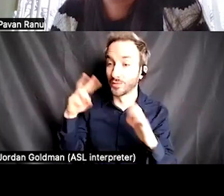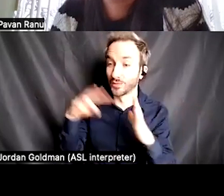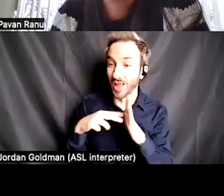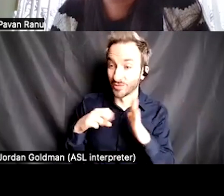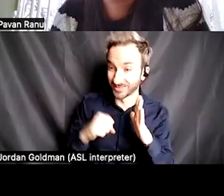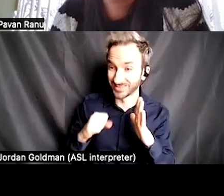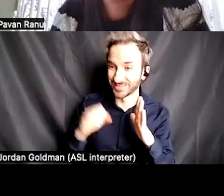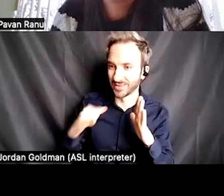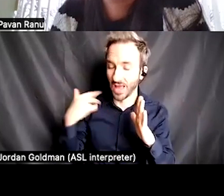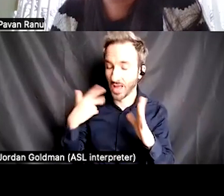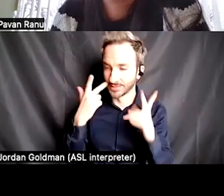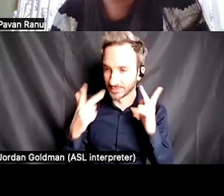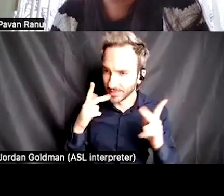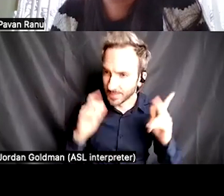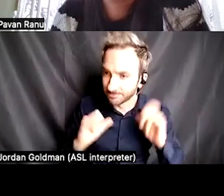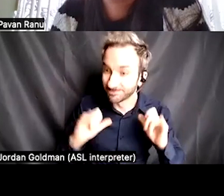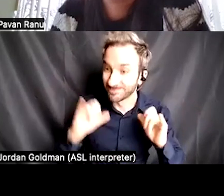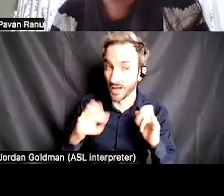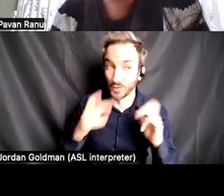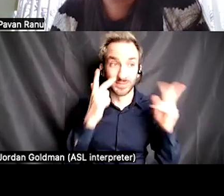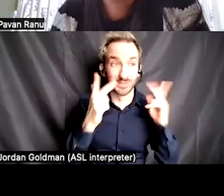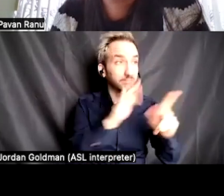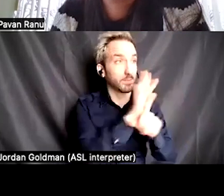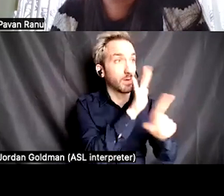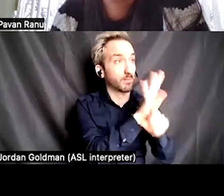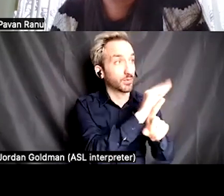we're seeing in pop culture really reflects that. It'll be interesting to see if there's appetite